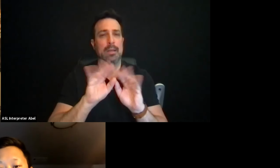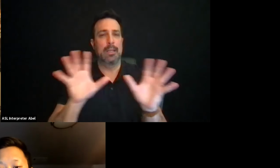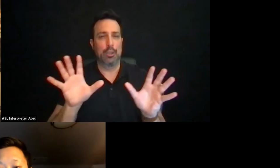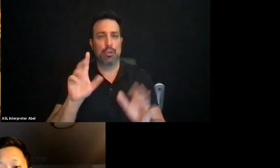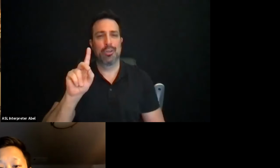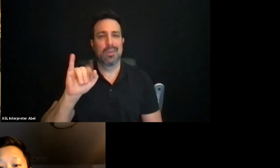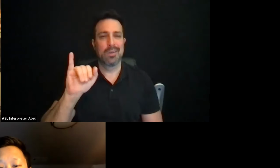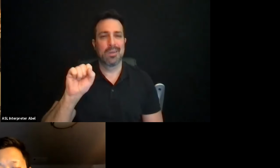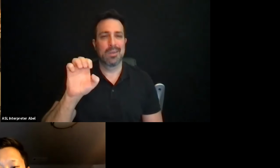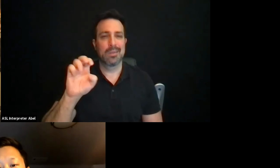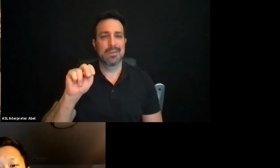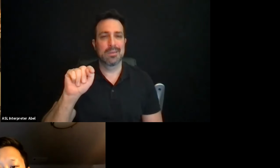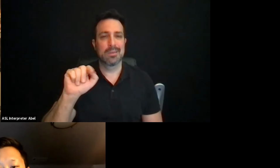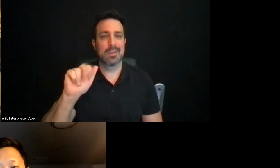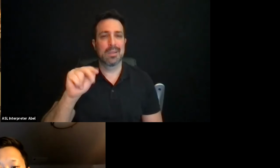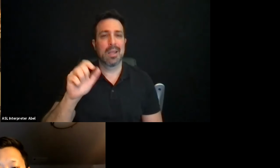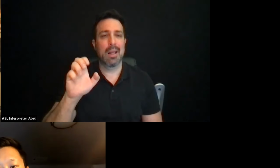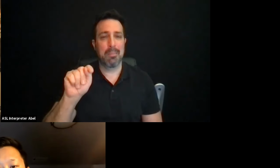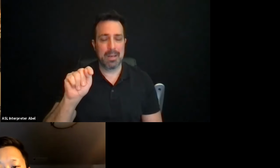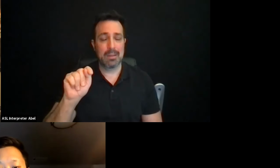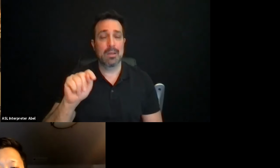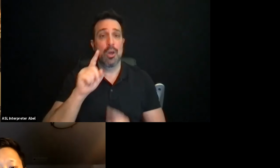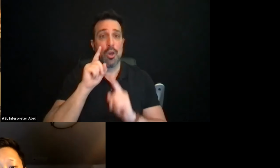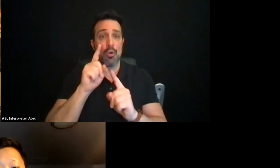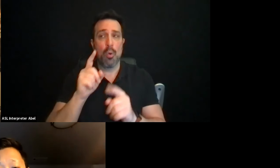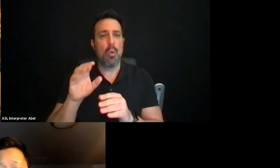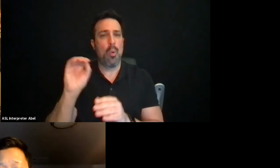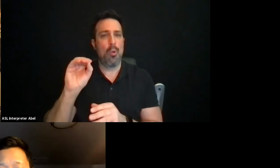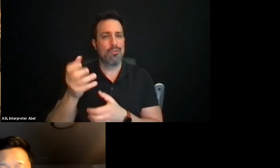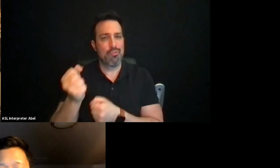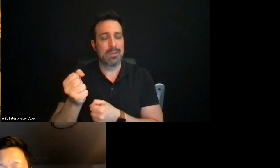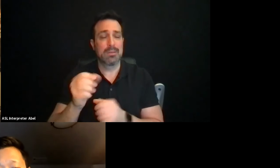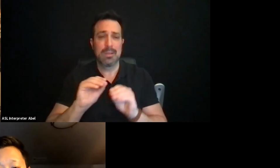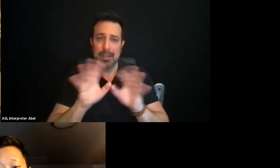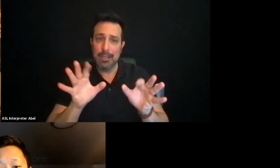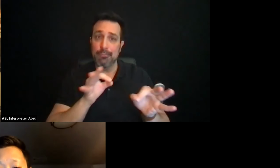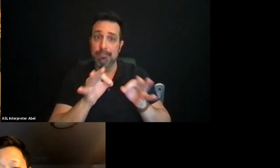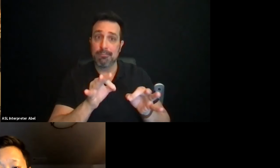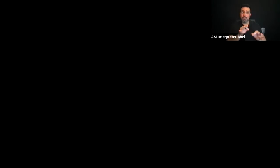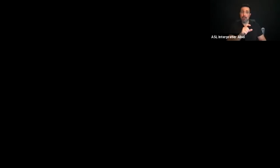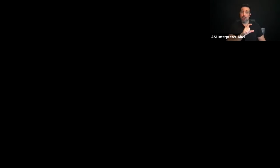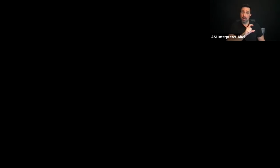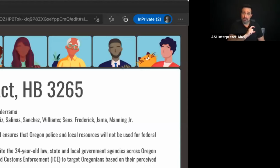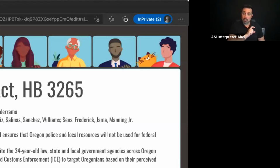the laws we want to put into place. It does so in five ways. The first is